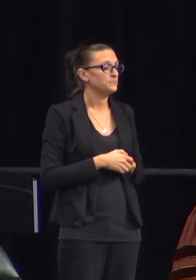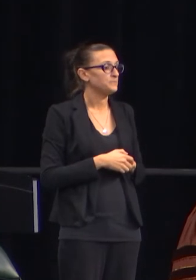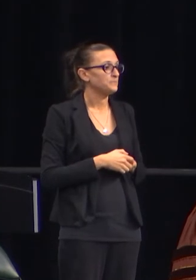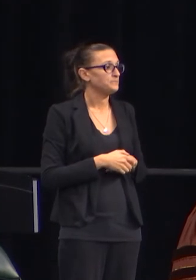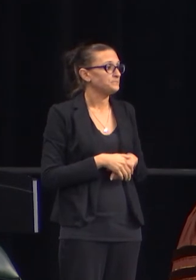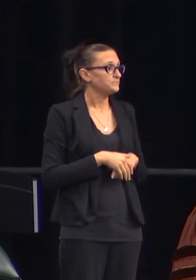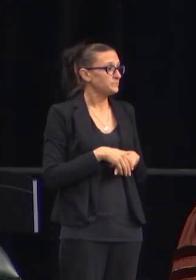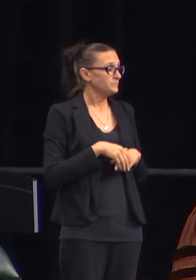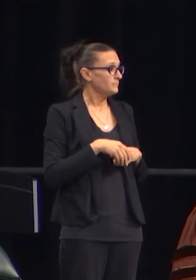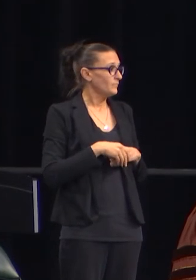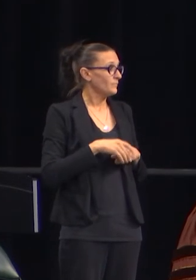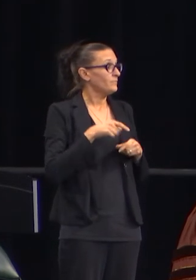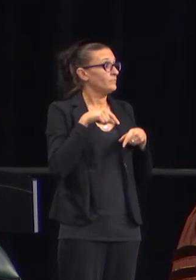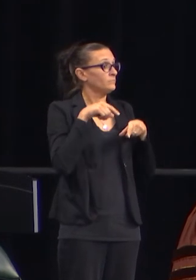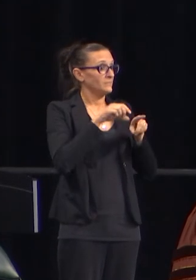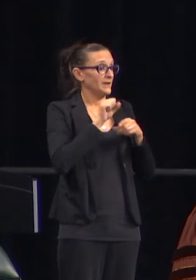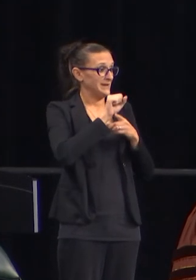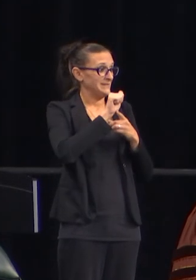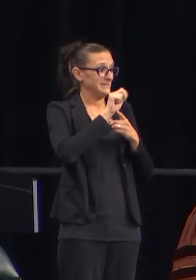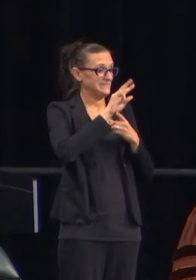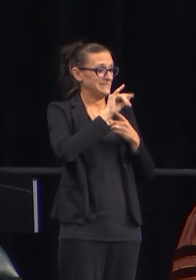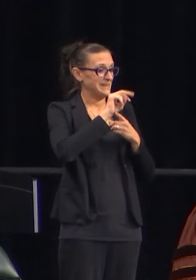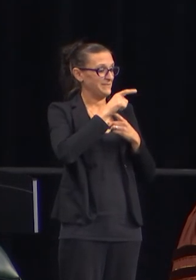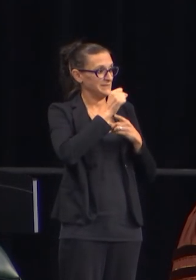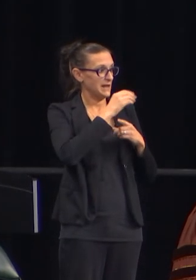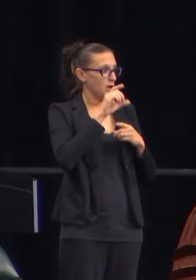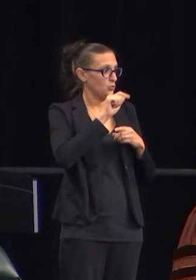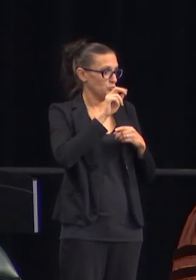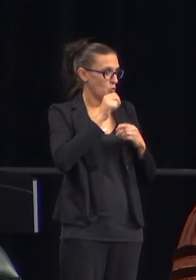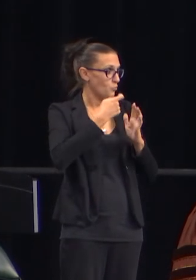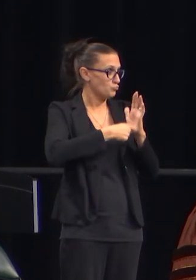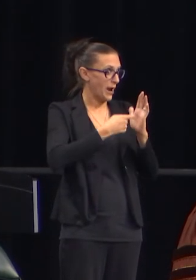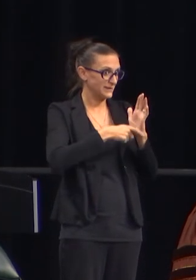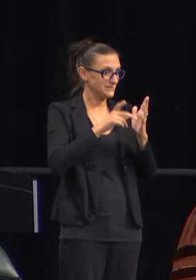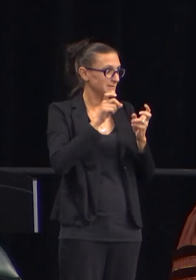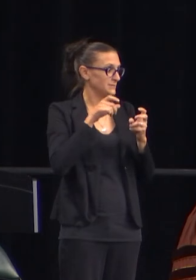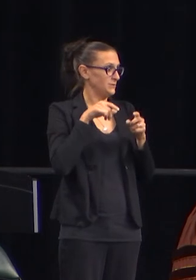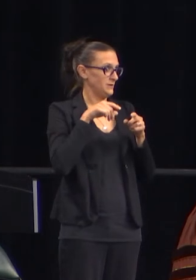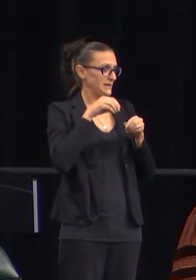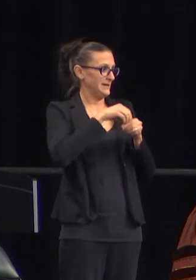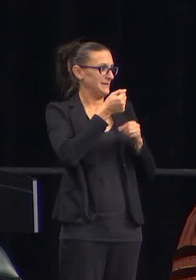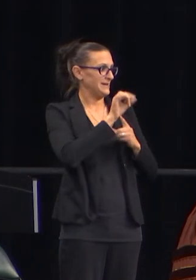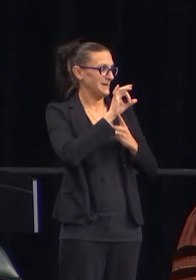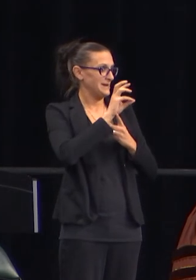Texas savings and loan crisis of 1986, I got another unexpected opportunity